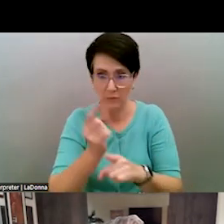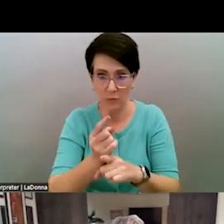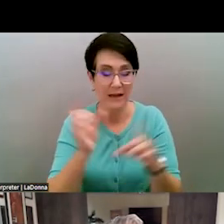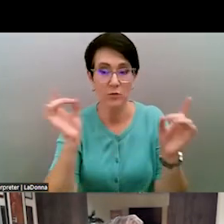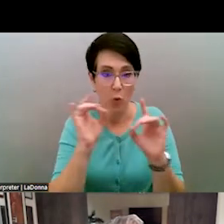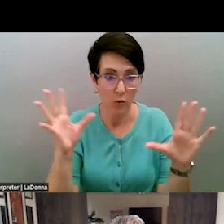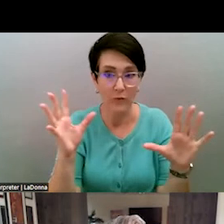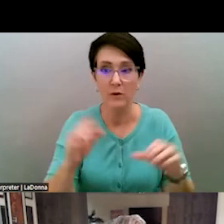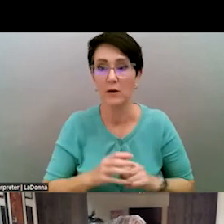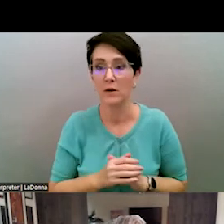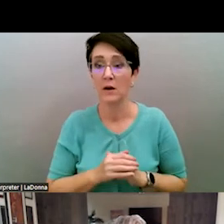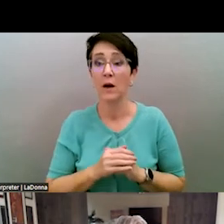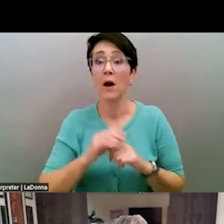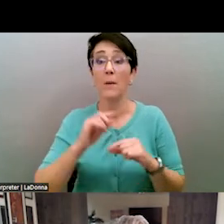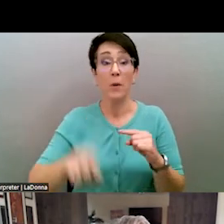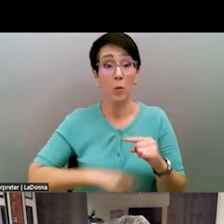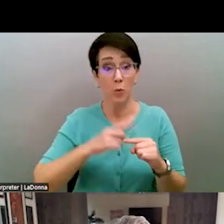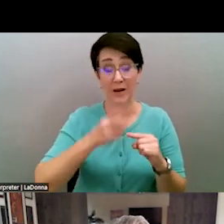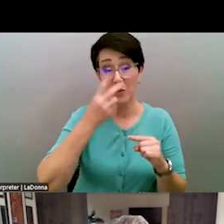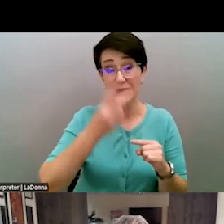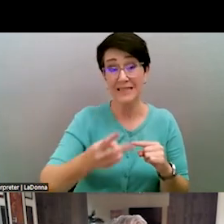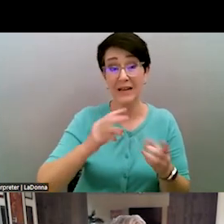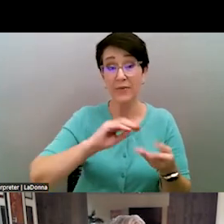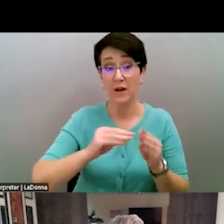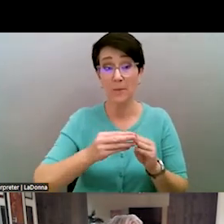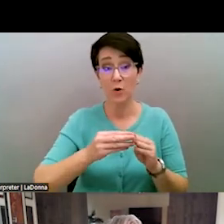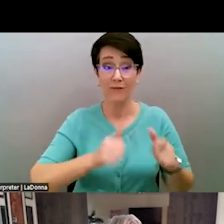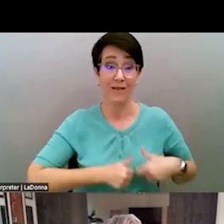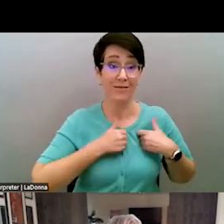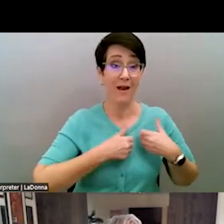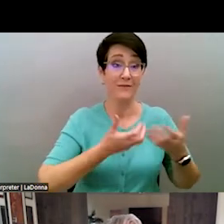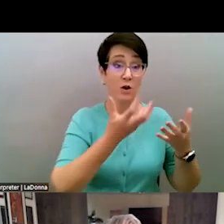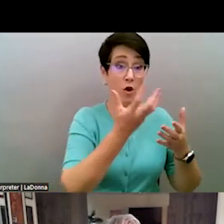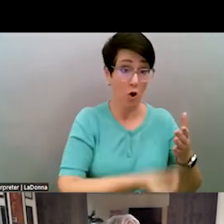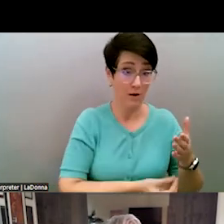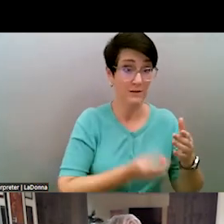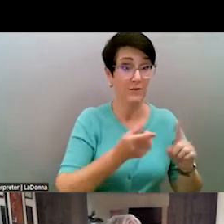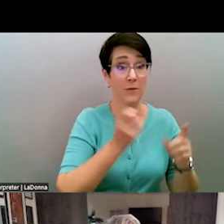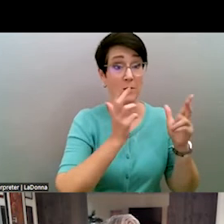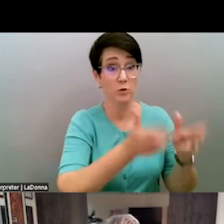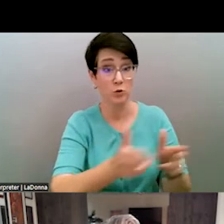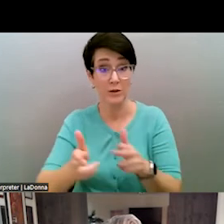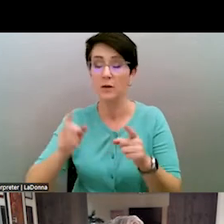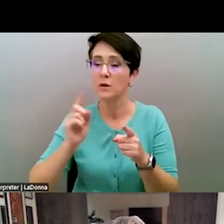THE AMOUNT OF LIVES LOST OF SCHOOL SHOOTING TO THE AM OF LIVES LOST TO, TO, TO SUICIDE, IT'S,